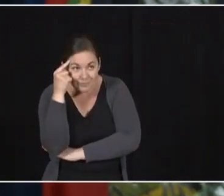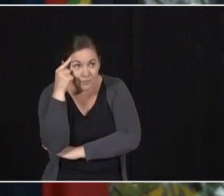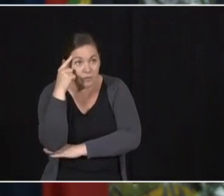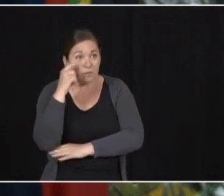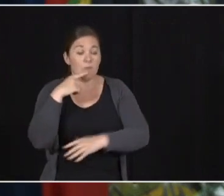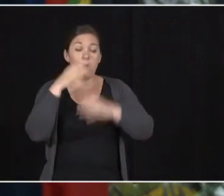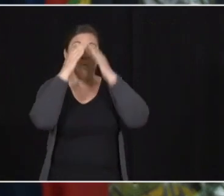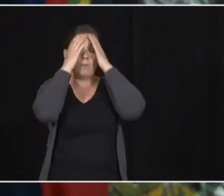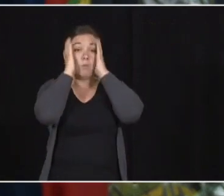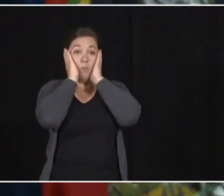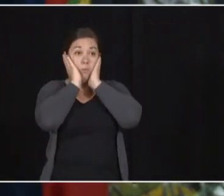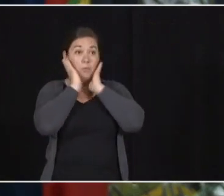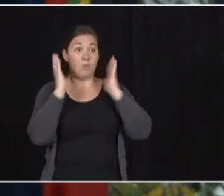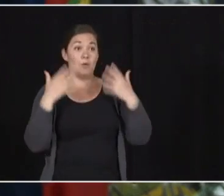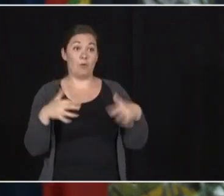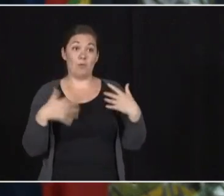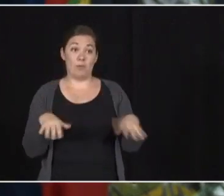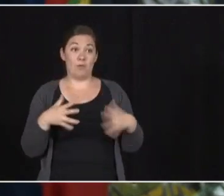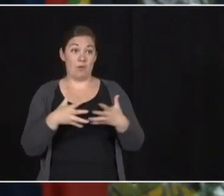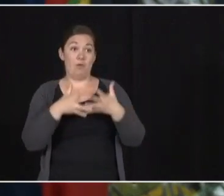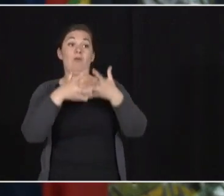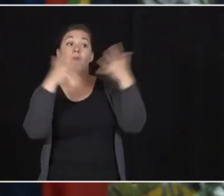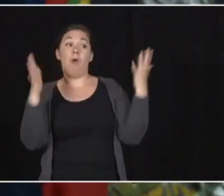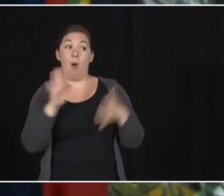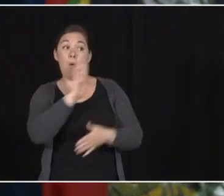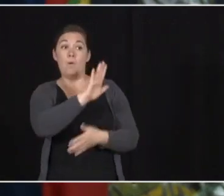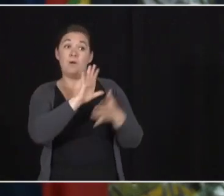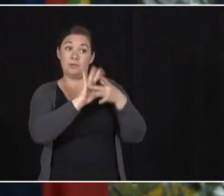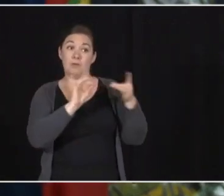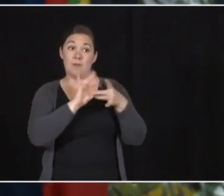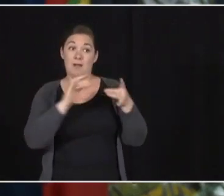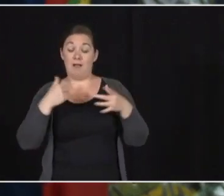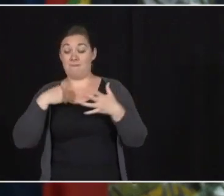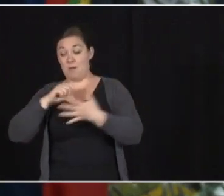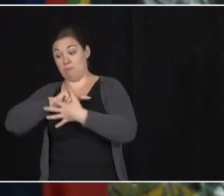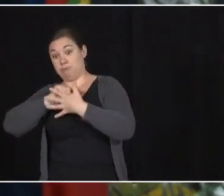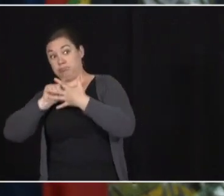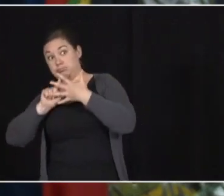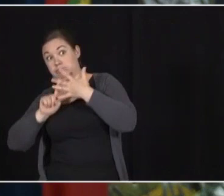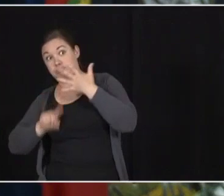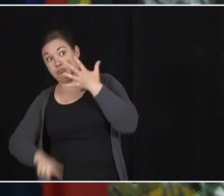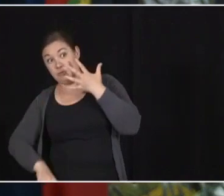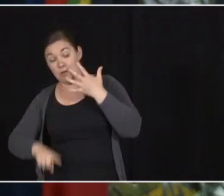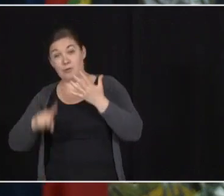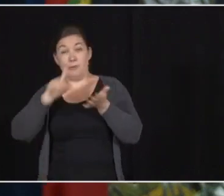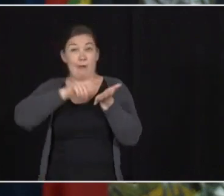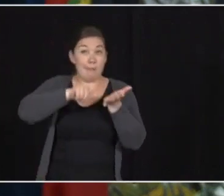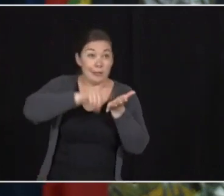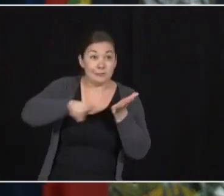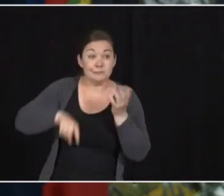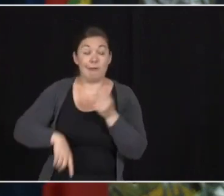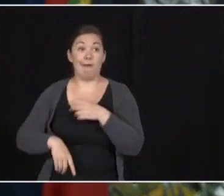I feel like there is a lot to follow up here based on some of the comments you made today about the risk factors and now about the CEOs at some of these long-term